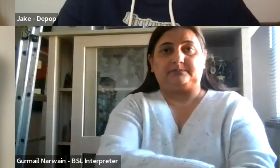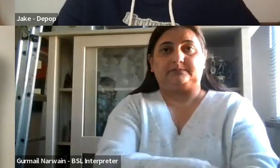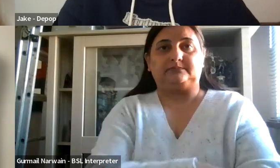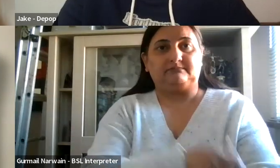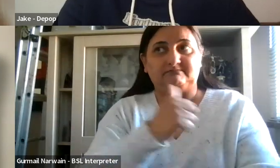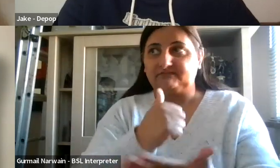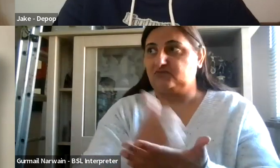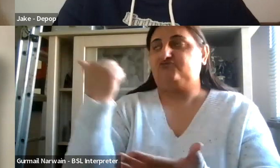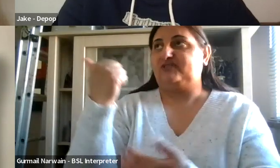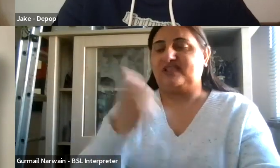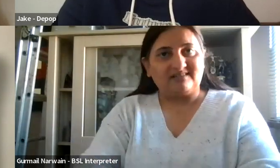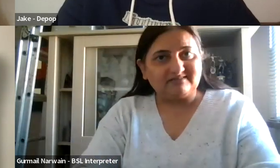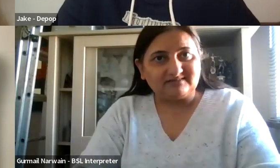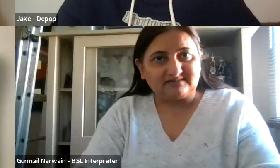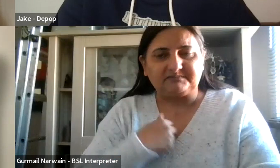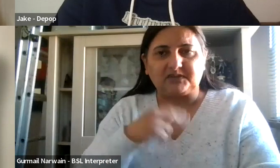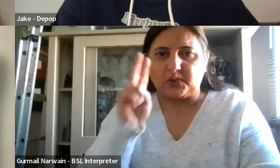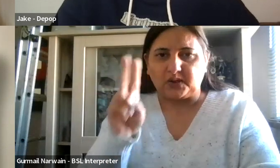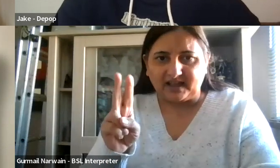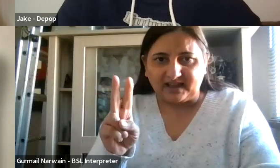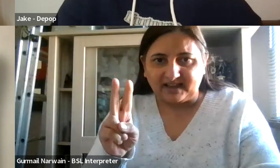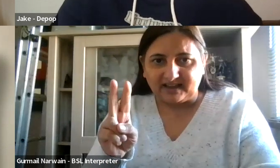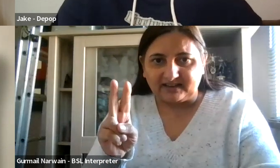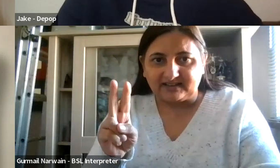Brilliant. Sorry. I was just just looking through to see if we had anything else in